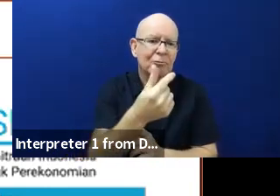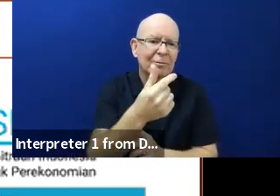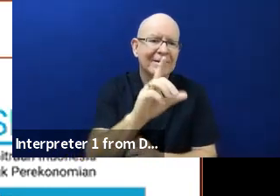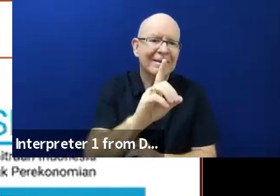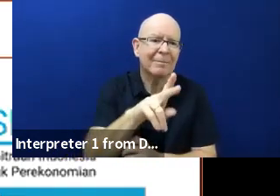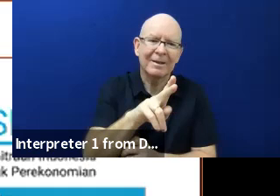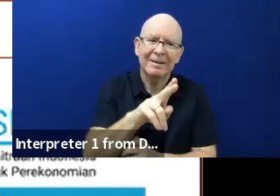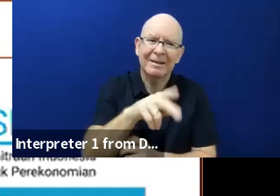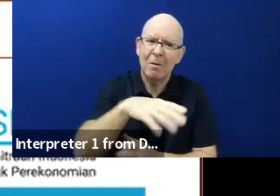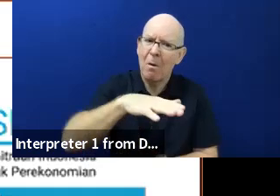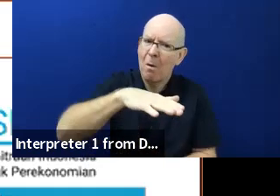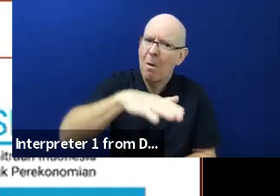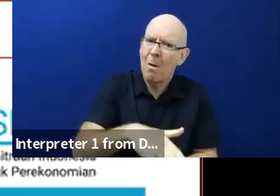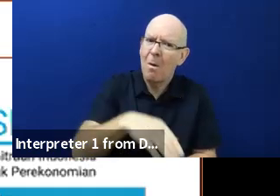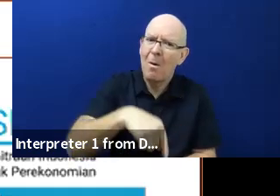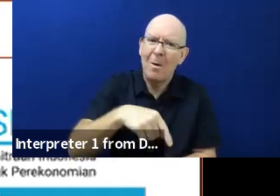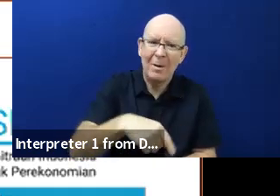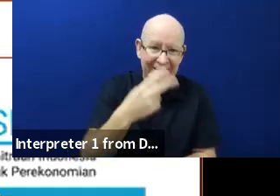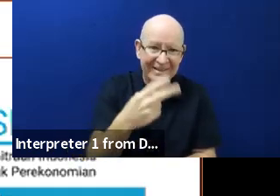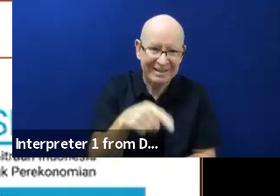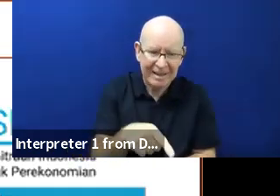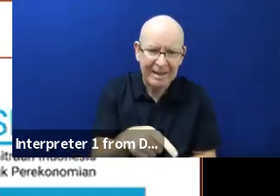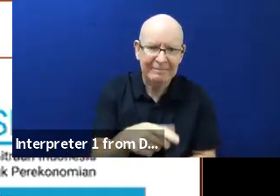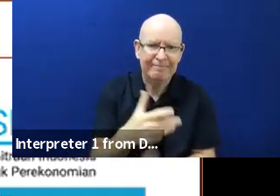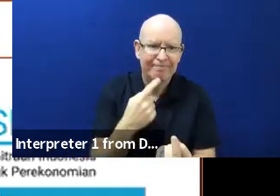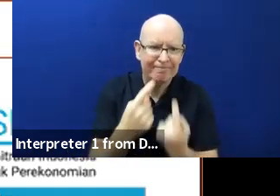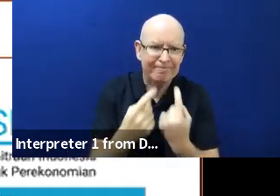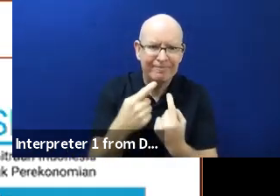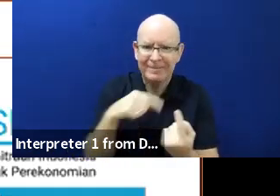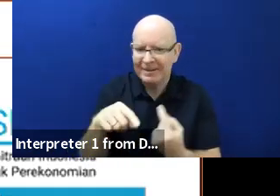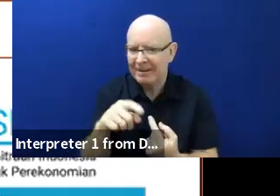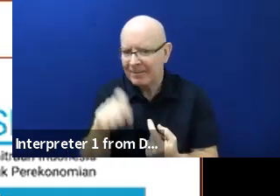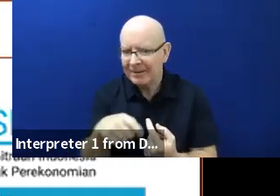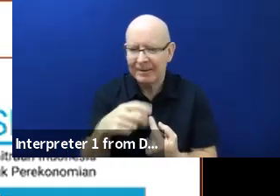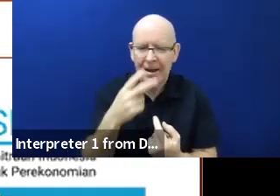Equally importantly, we learned that not all costs will have to be borne by the central government,